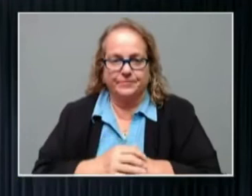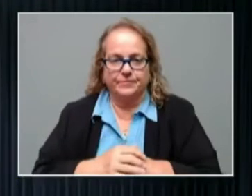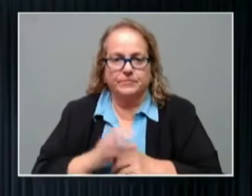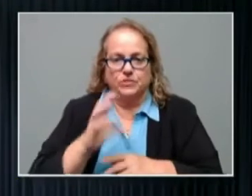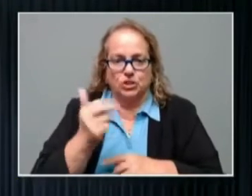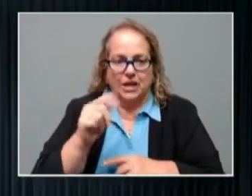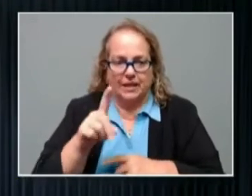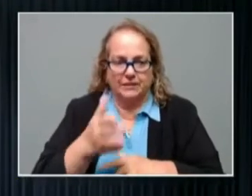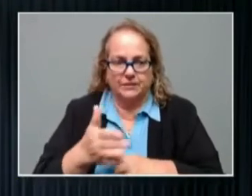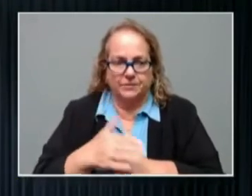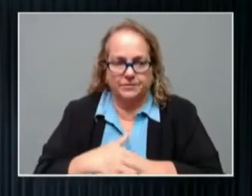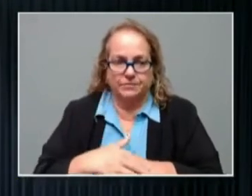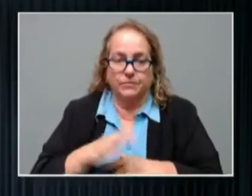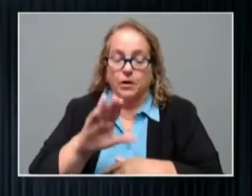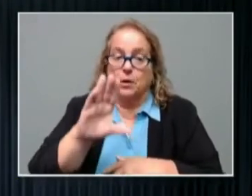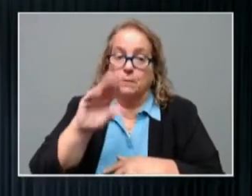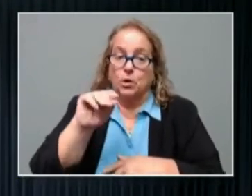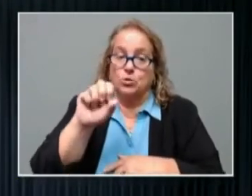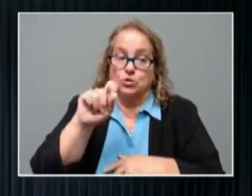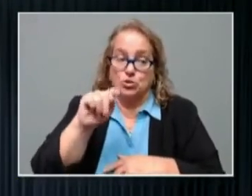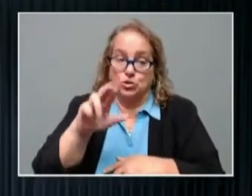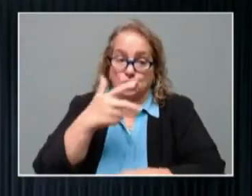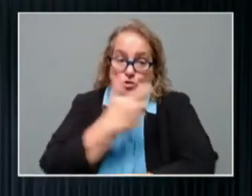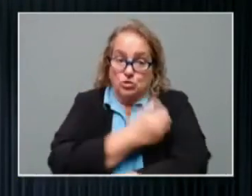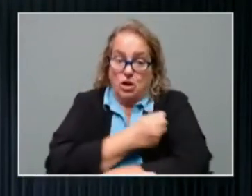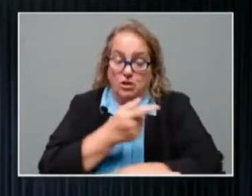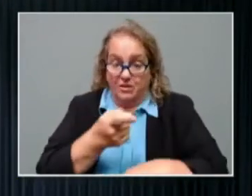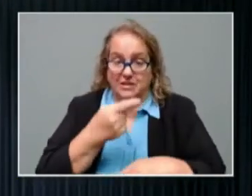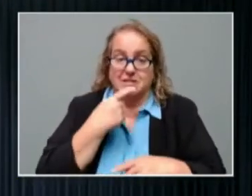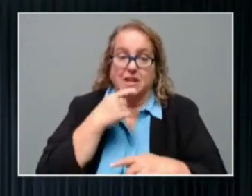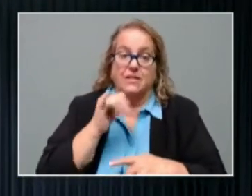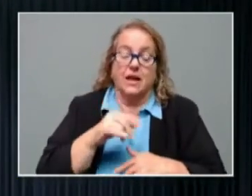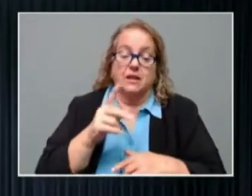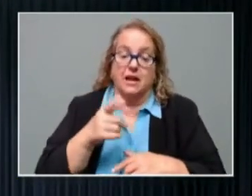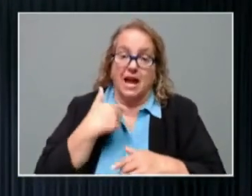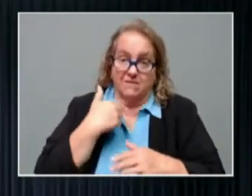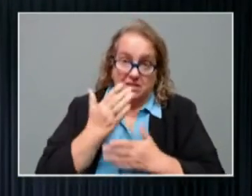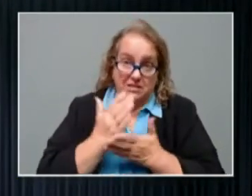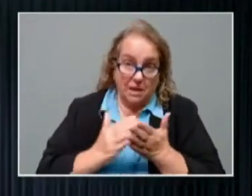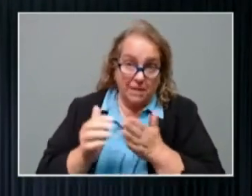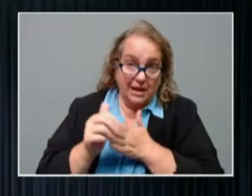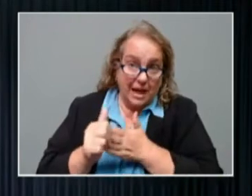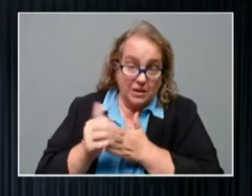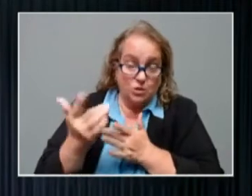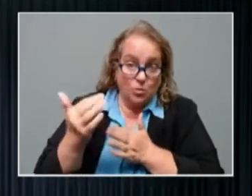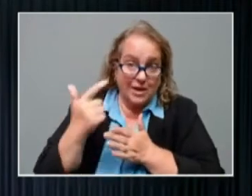shots. We talked to some health Harvard today so that they were waiting for guidance from you all before they started rolling out. Are they getting